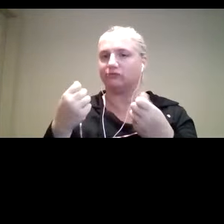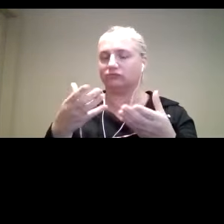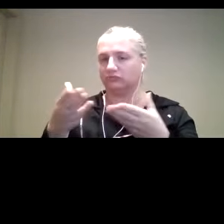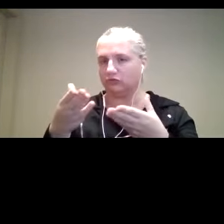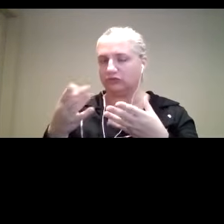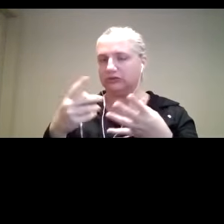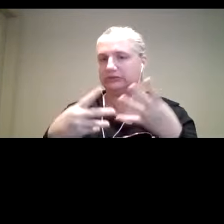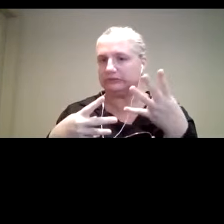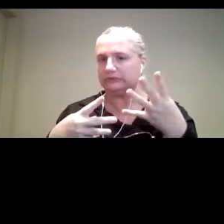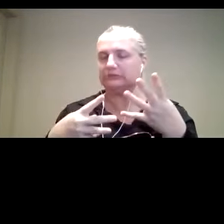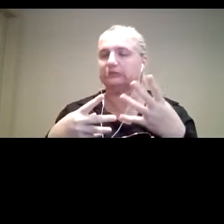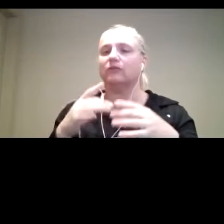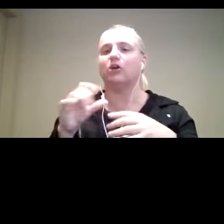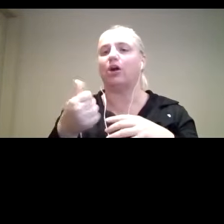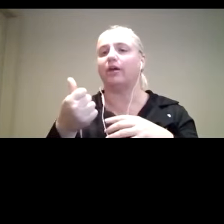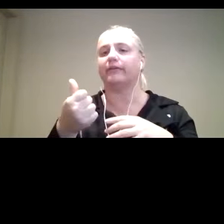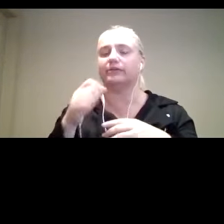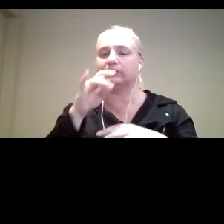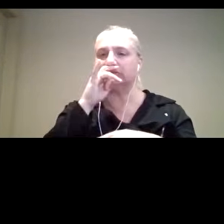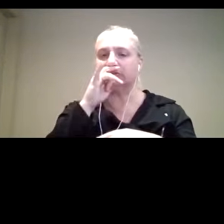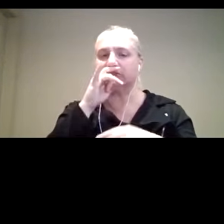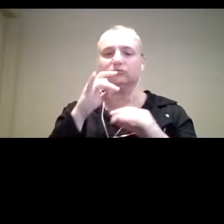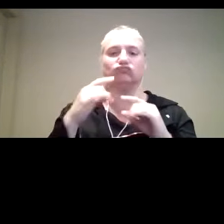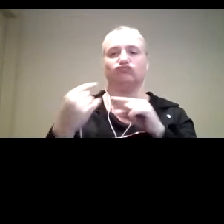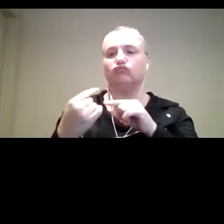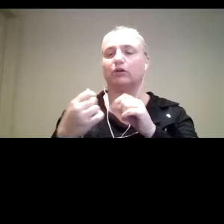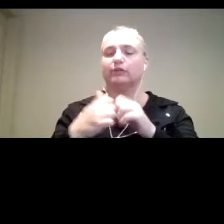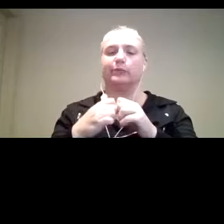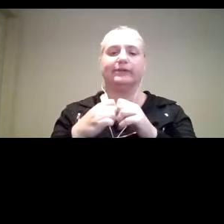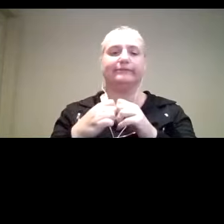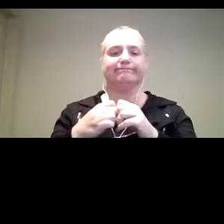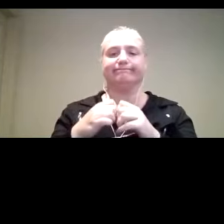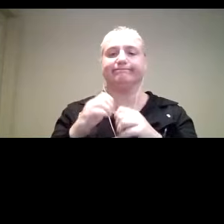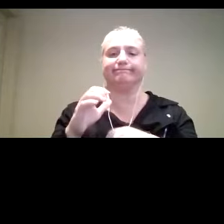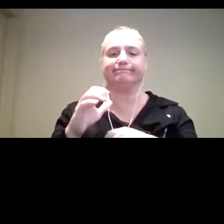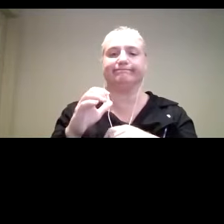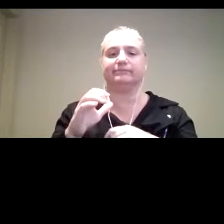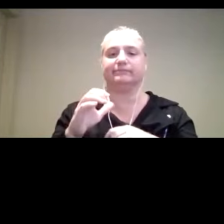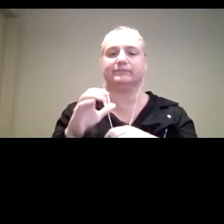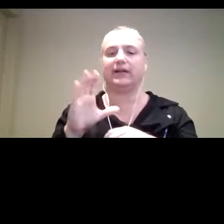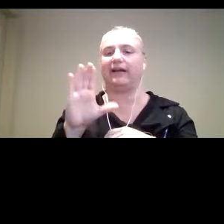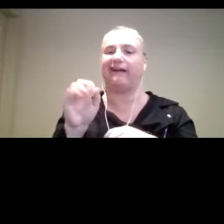who are struggling with mental health types of things like conduct disorder, ADHD, anxiety.